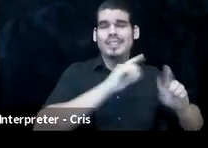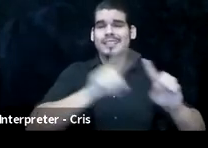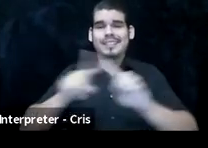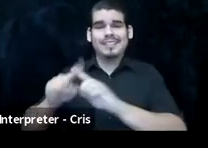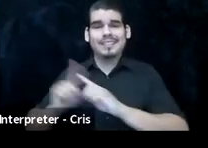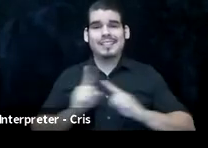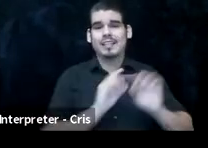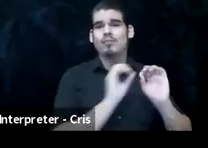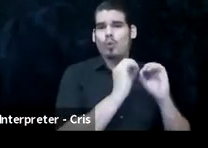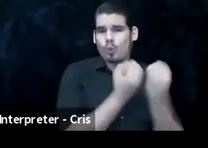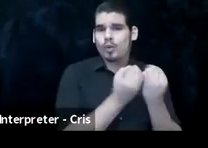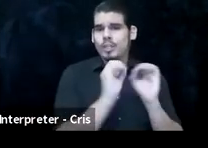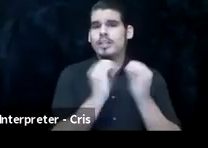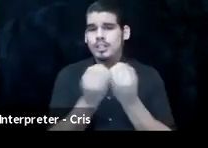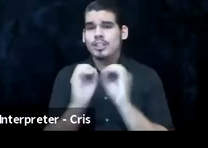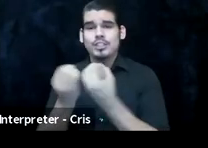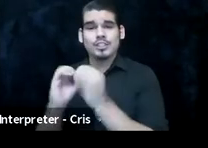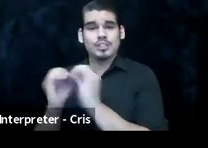Katherine Squire: yeah Georgian have anything to add.